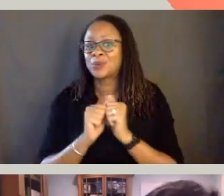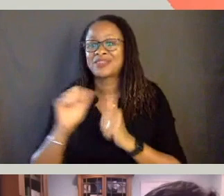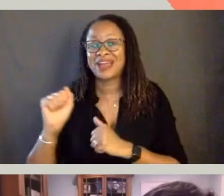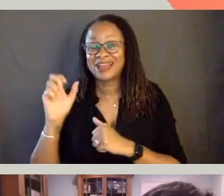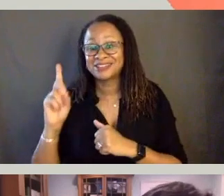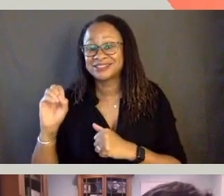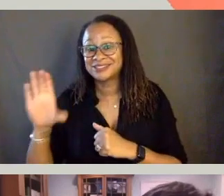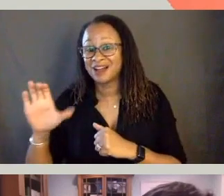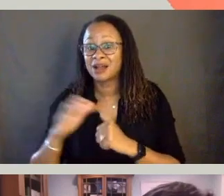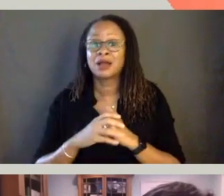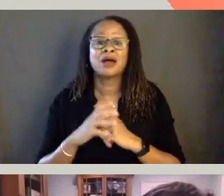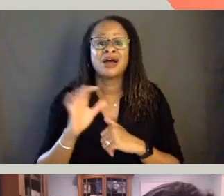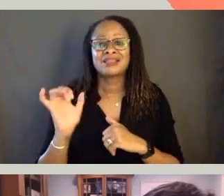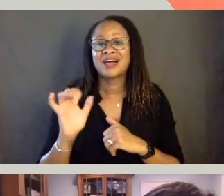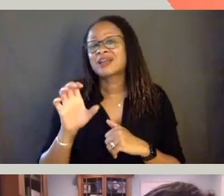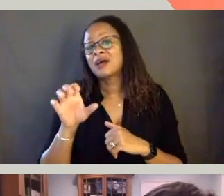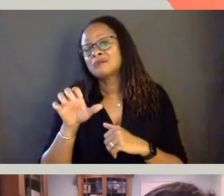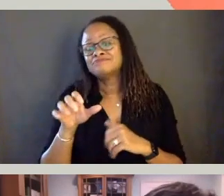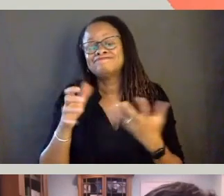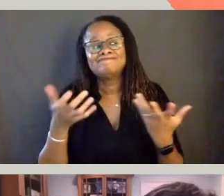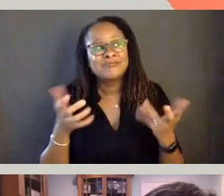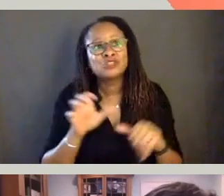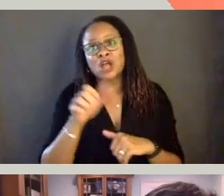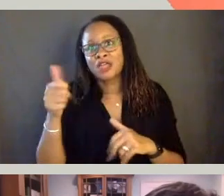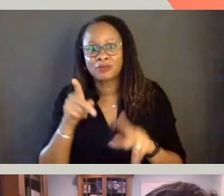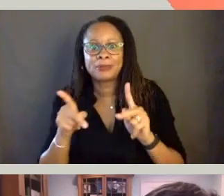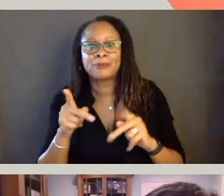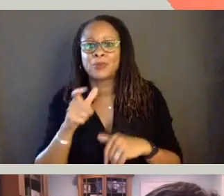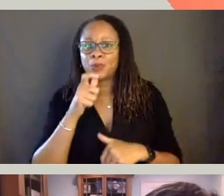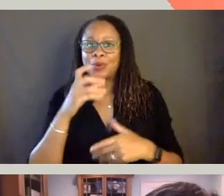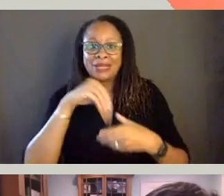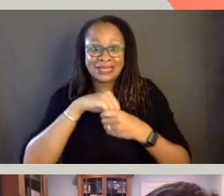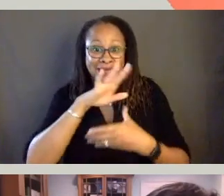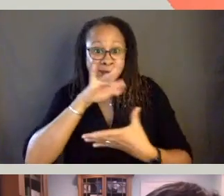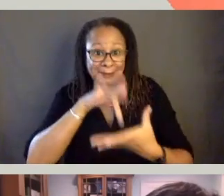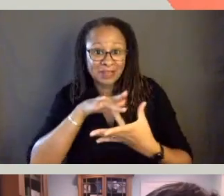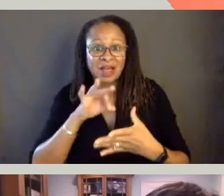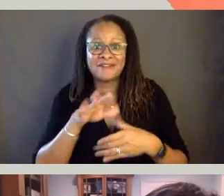There's other people who are in the middle of spaces, right?